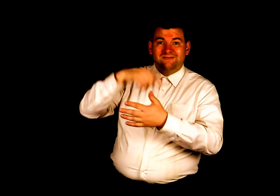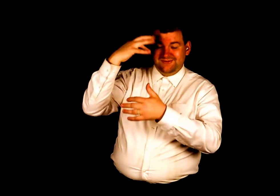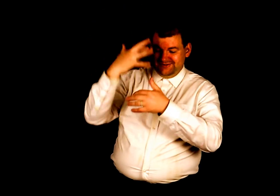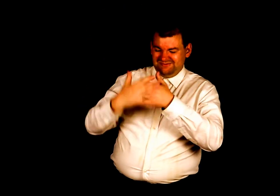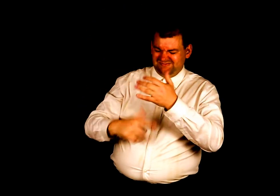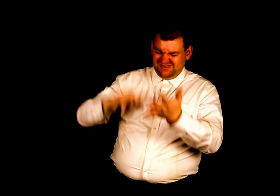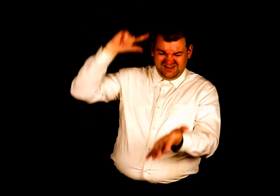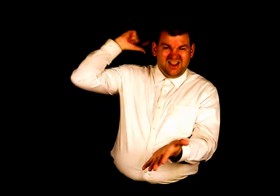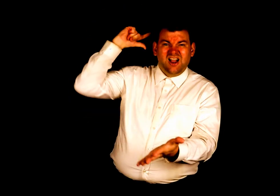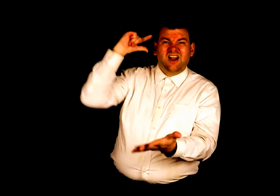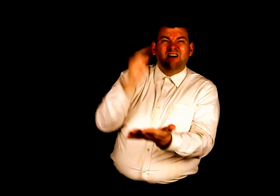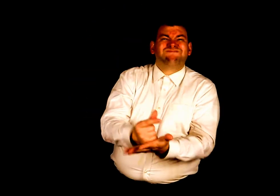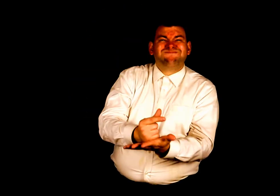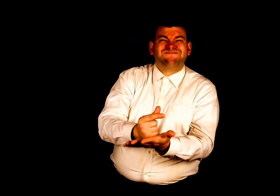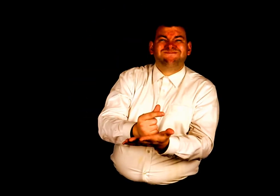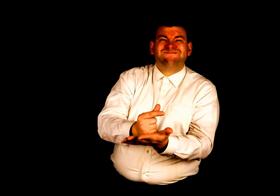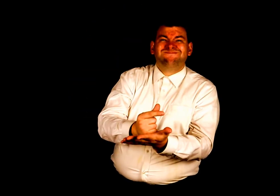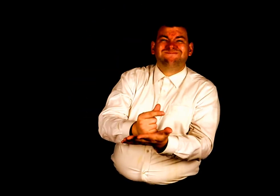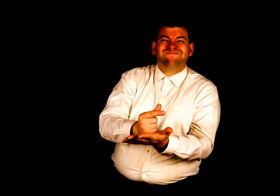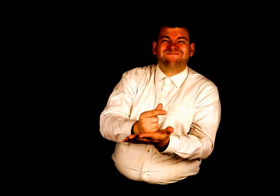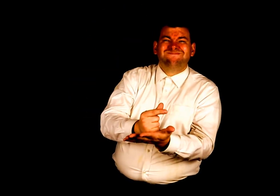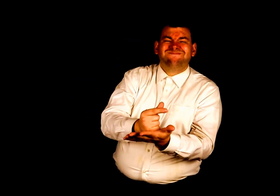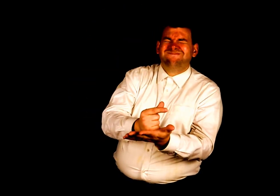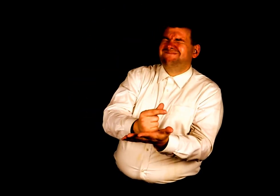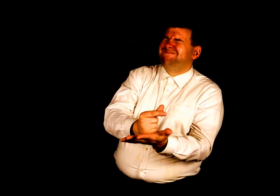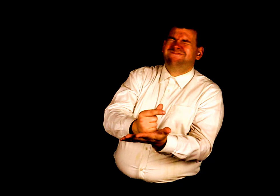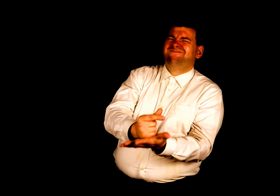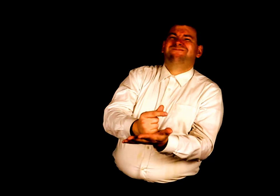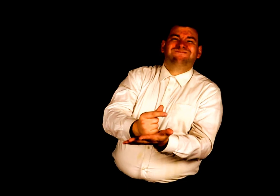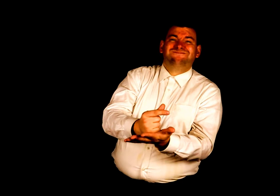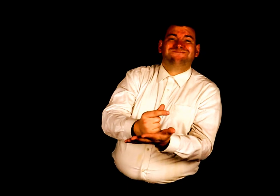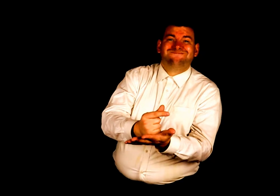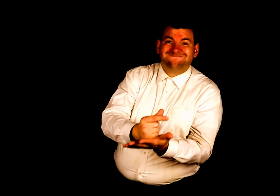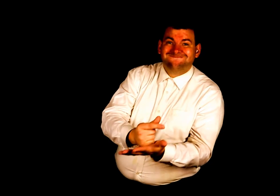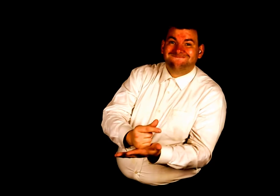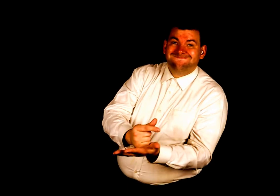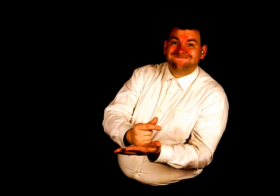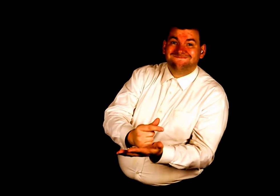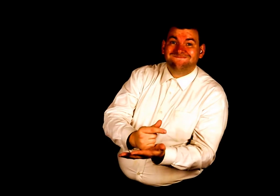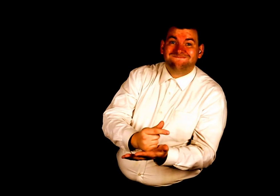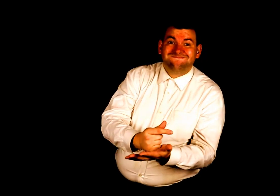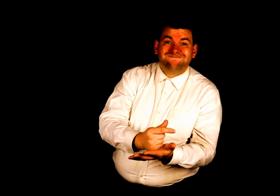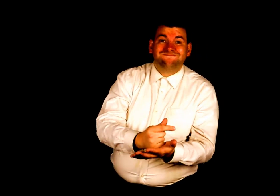of this blood guarantee.